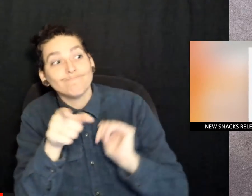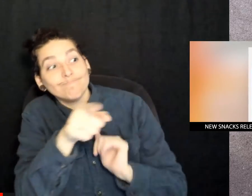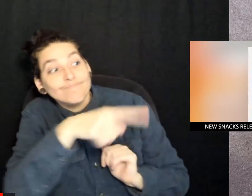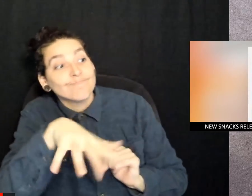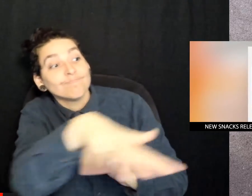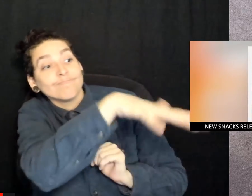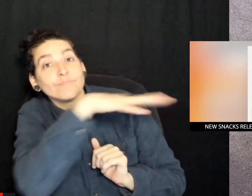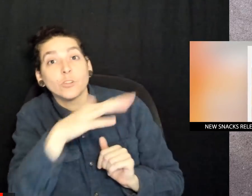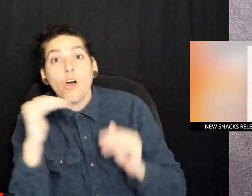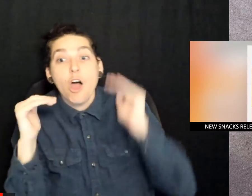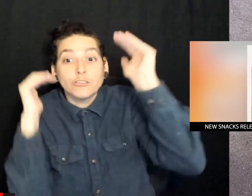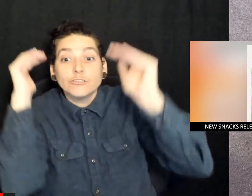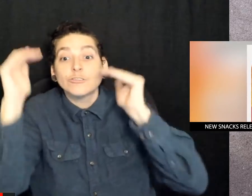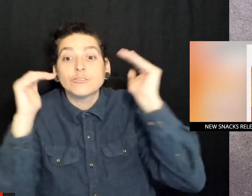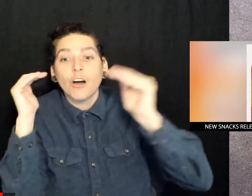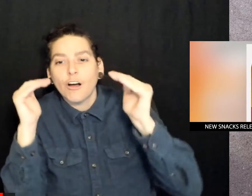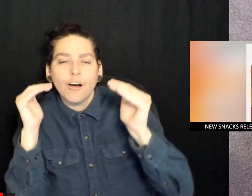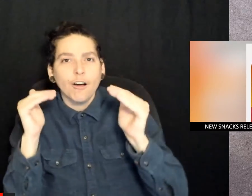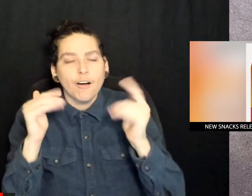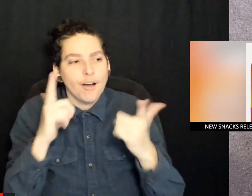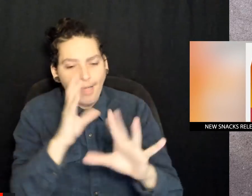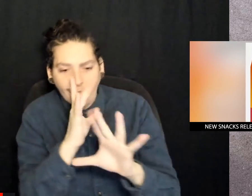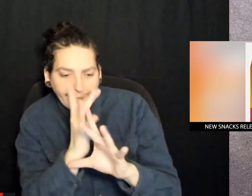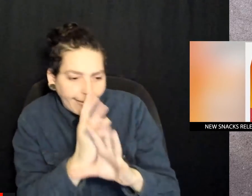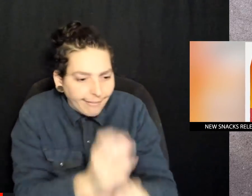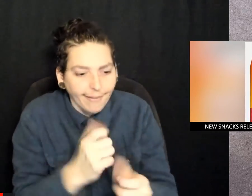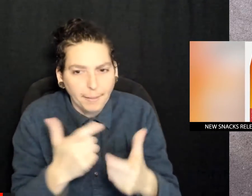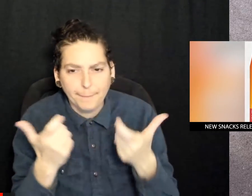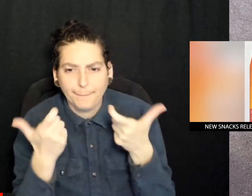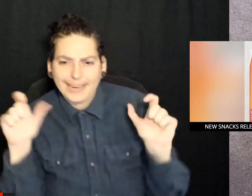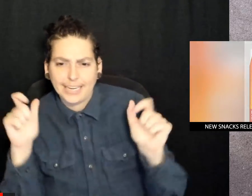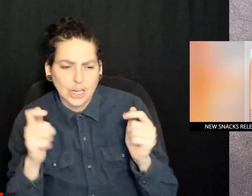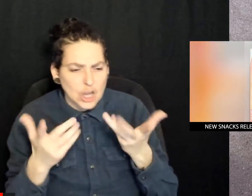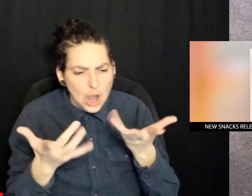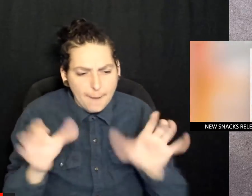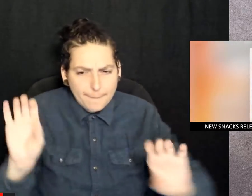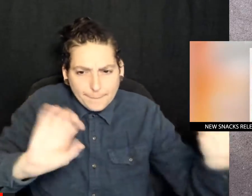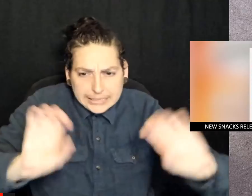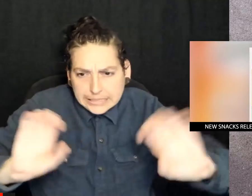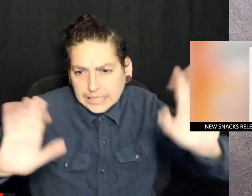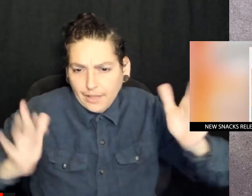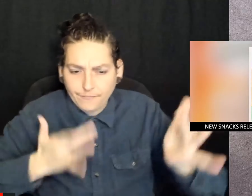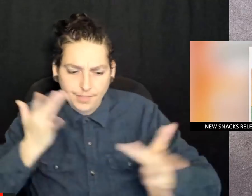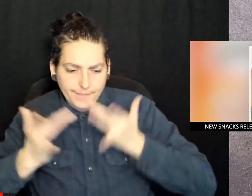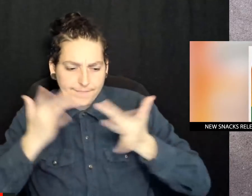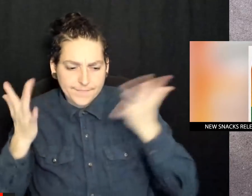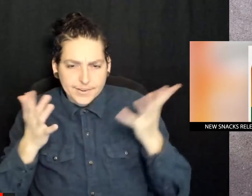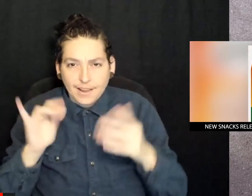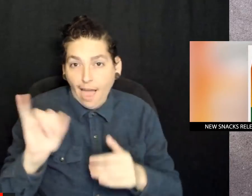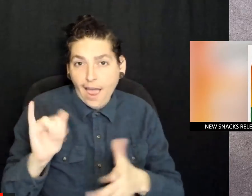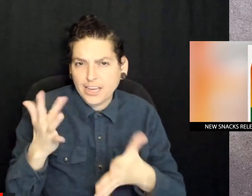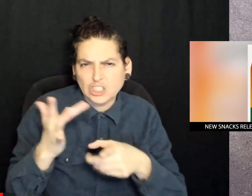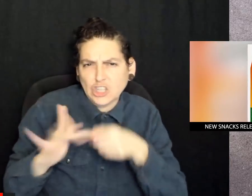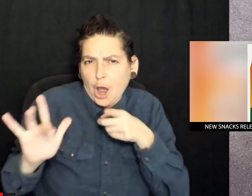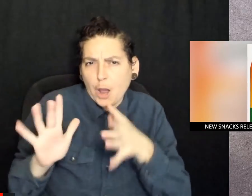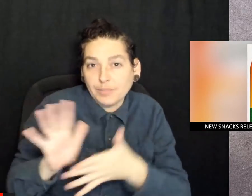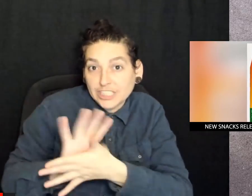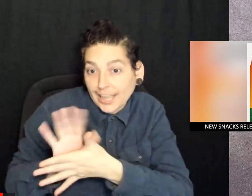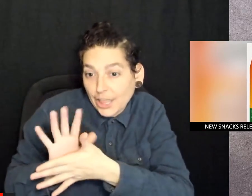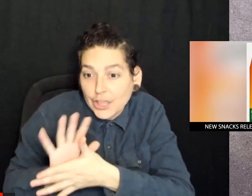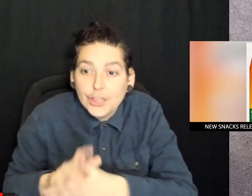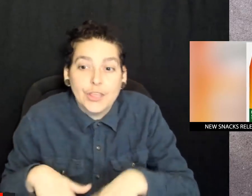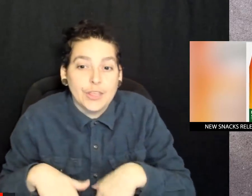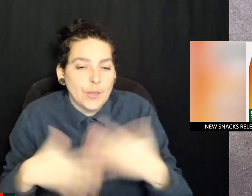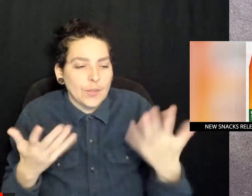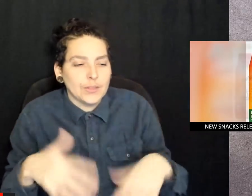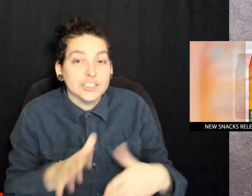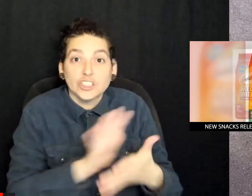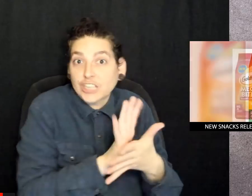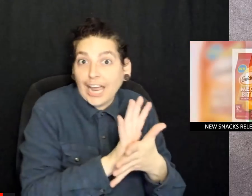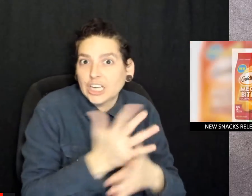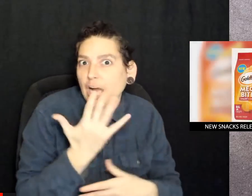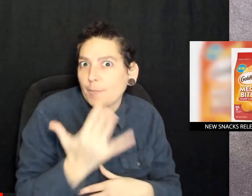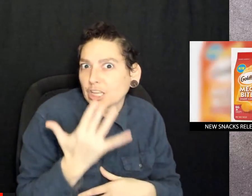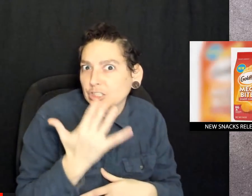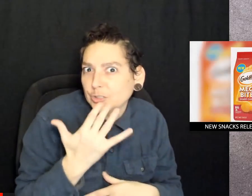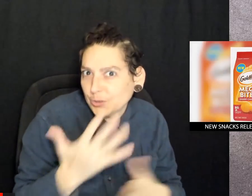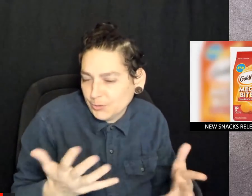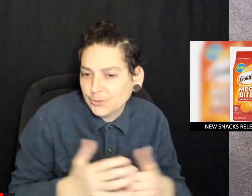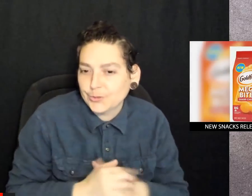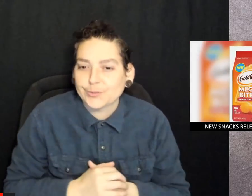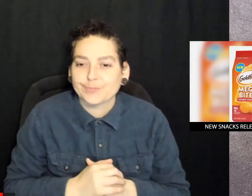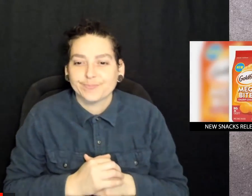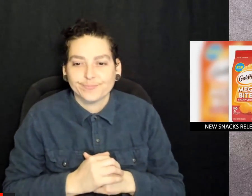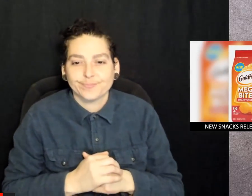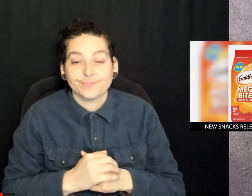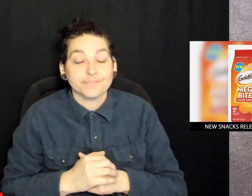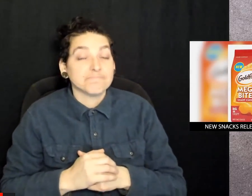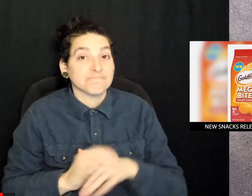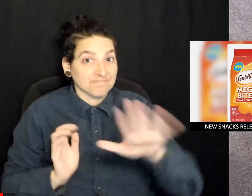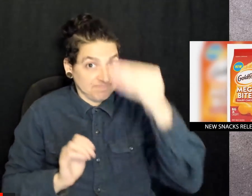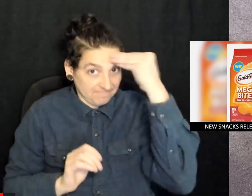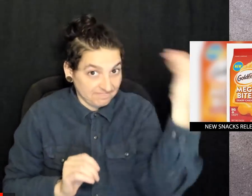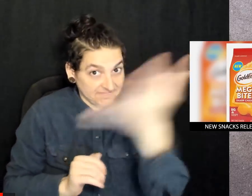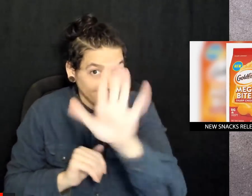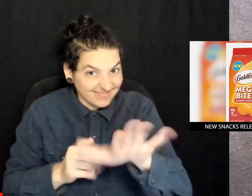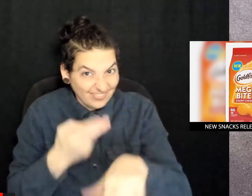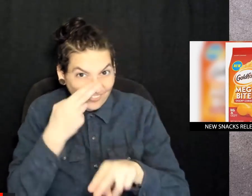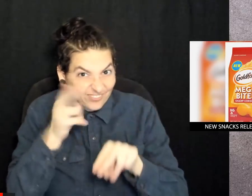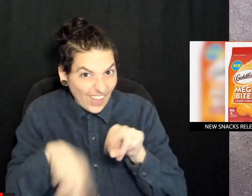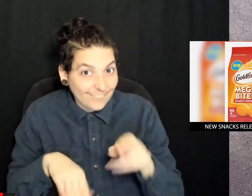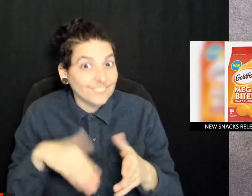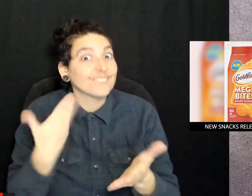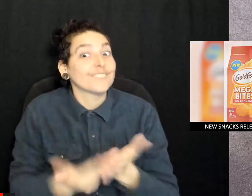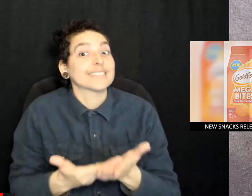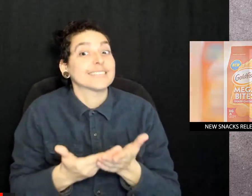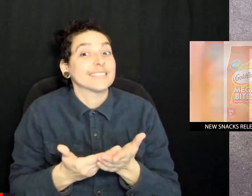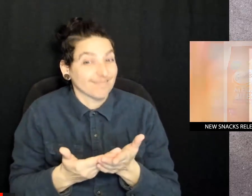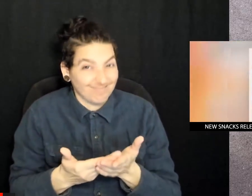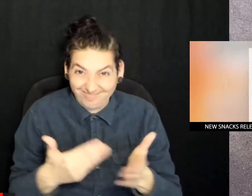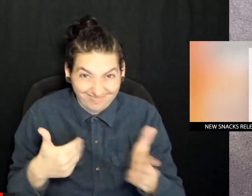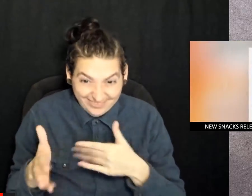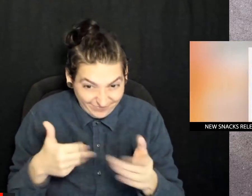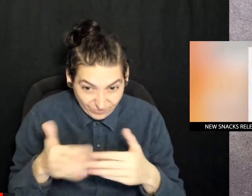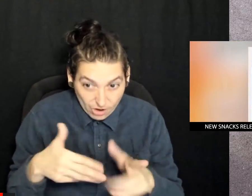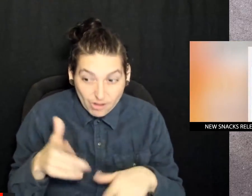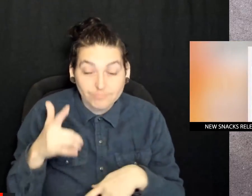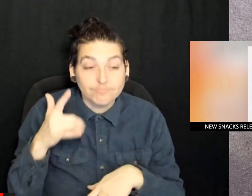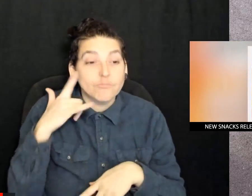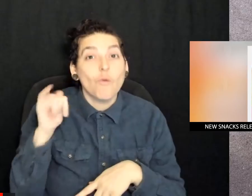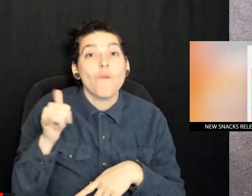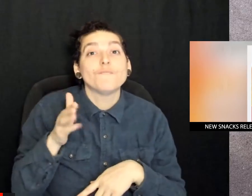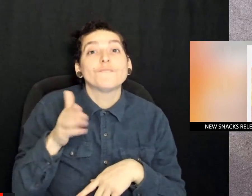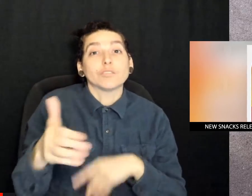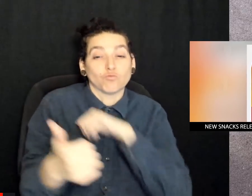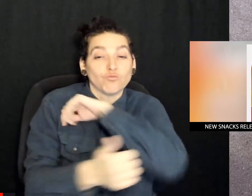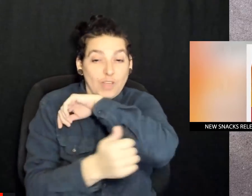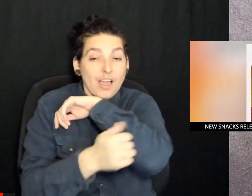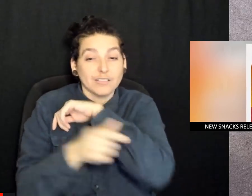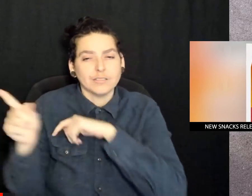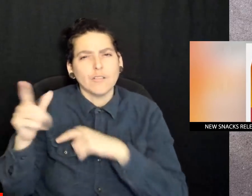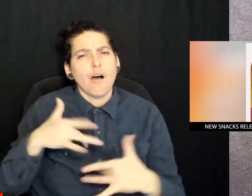its bigger spicier flavors like sharp cheddar and cheddar jalapeno fun fact even though